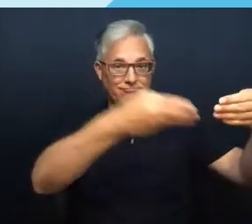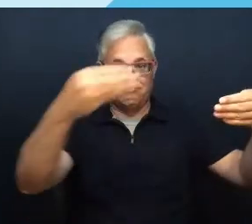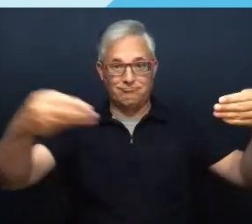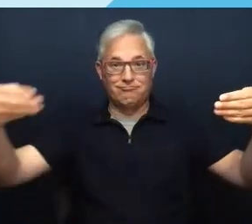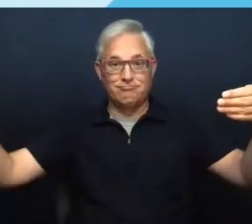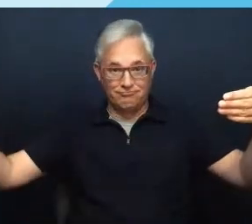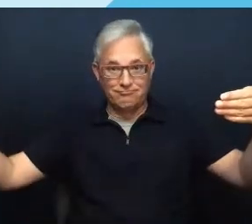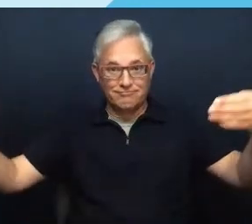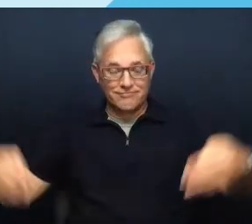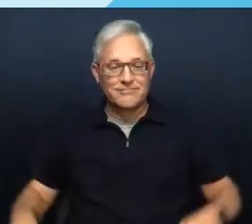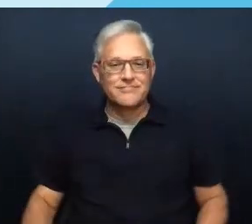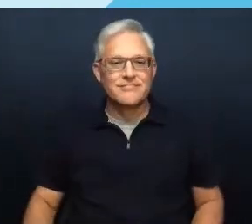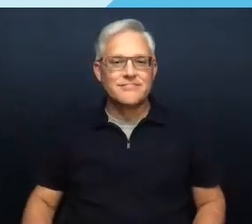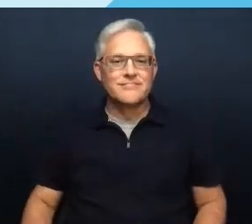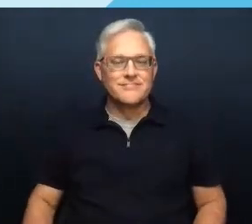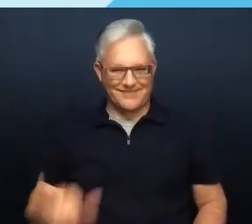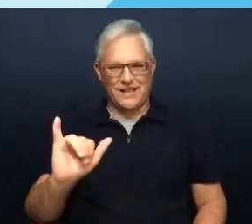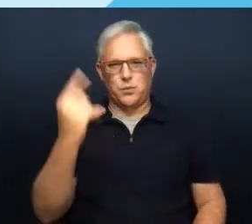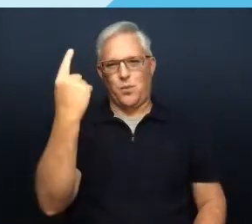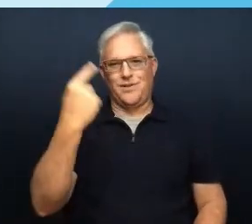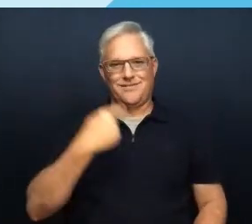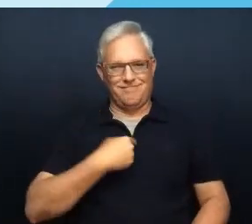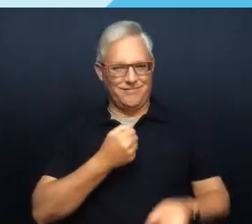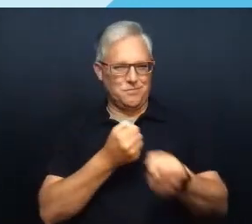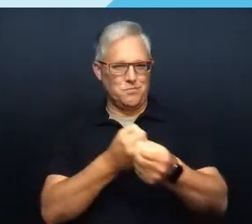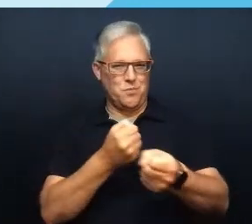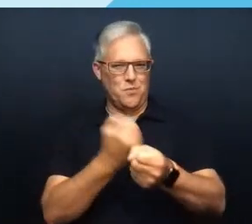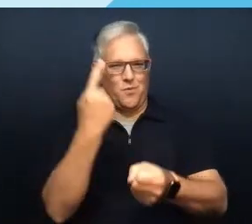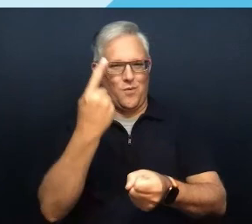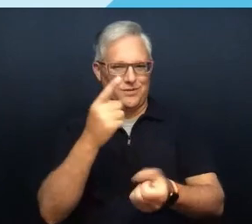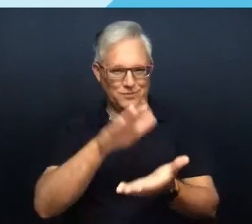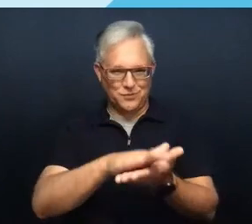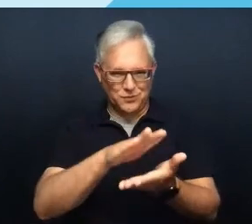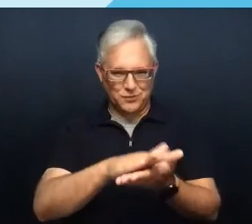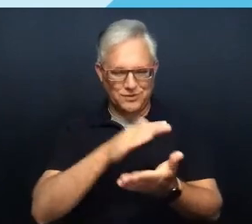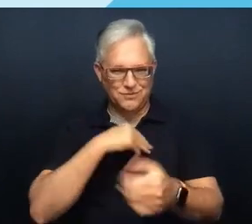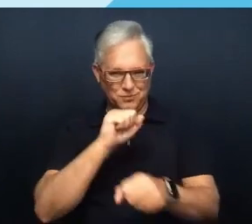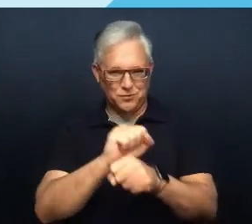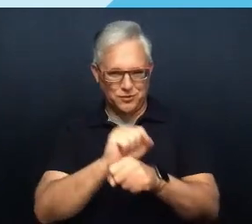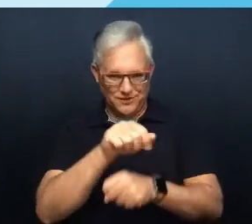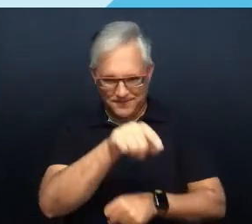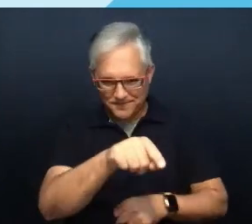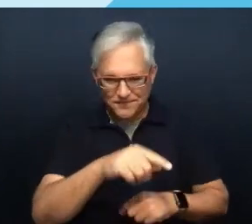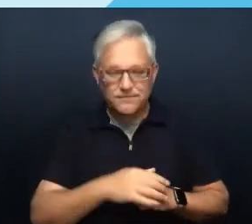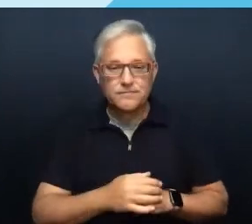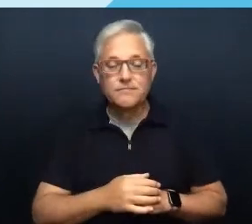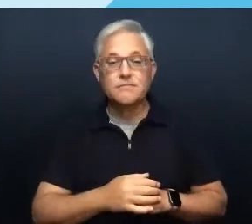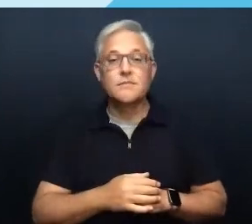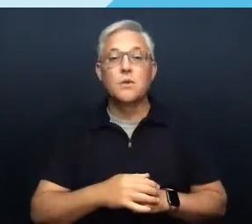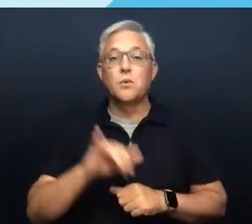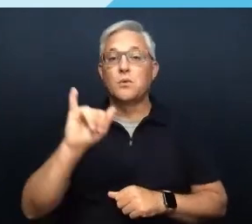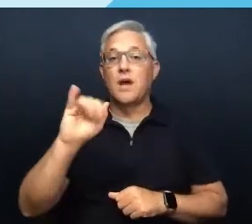of the schools I work in. And those iMacs would be a part